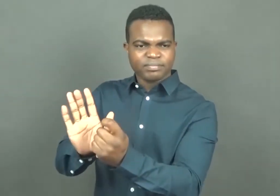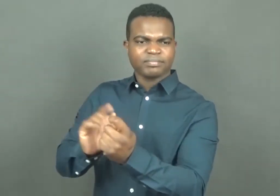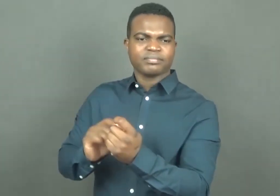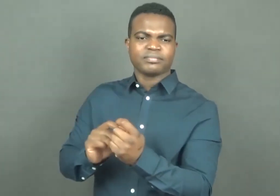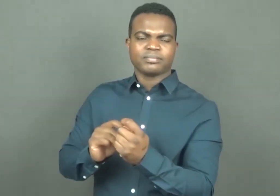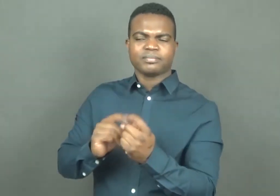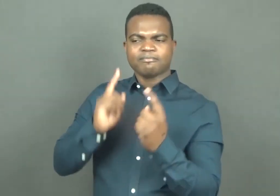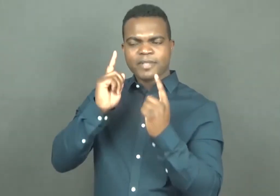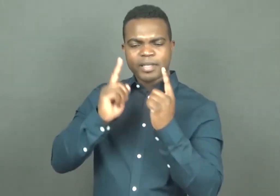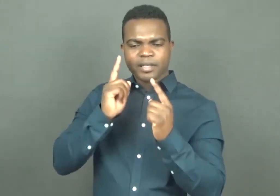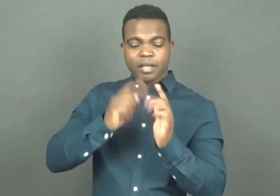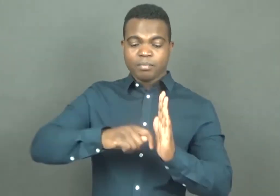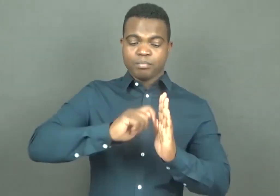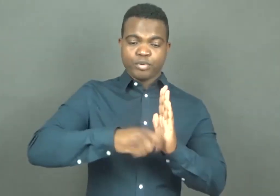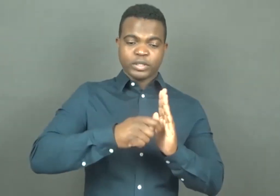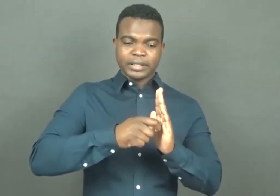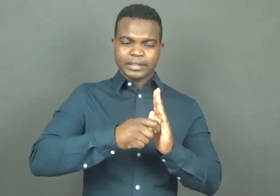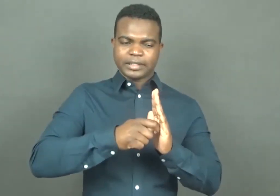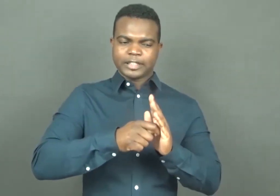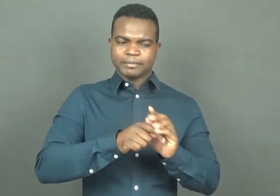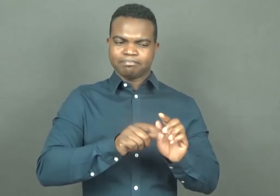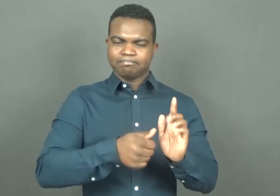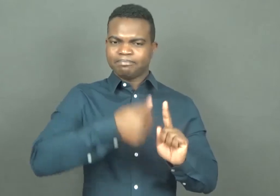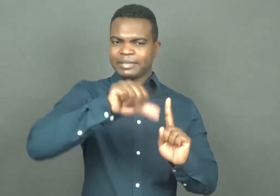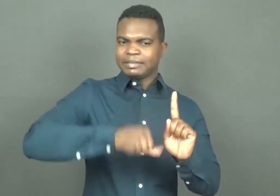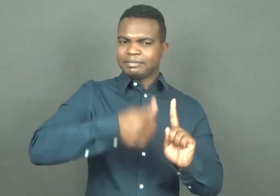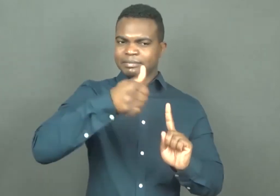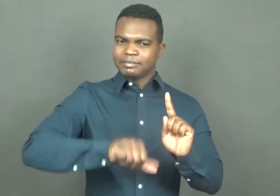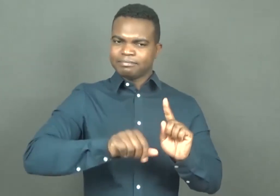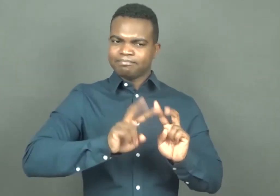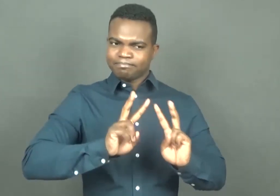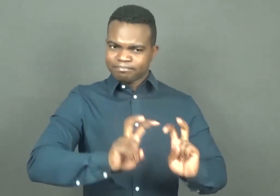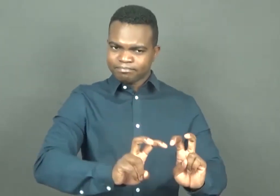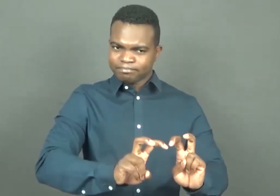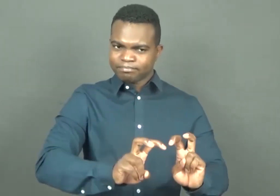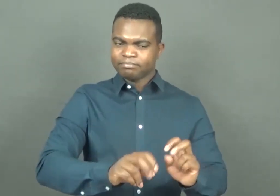those six questions don't include a focus on mental health aspects. So, it will,